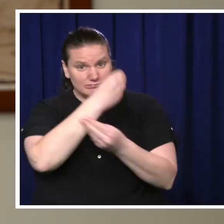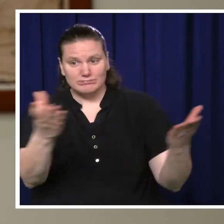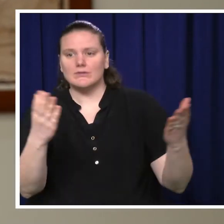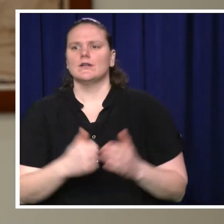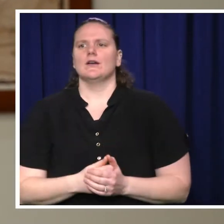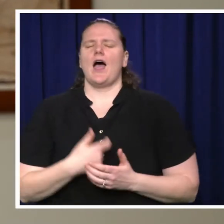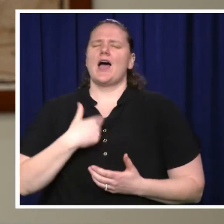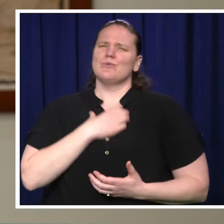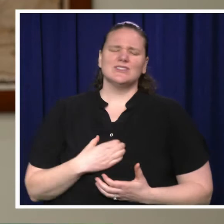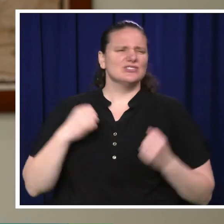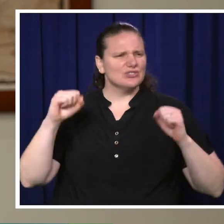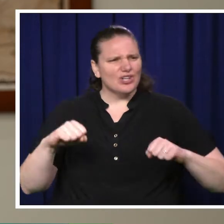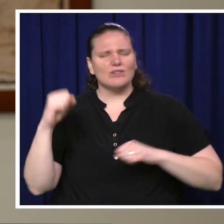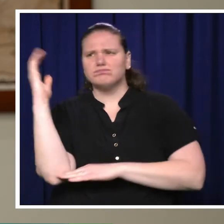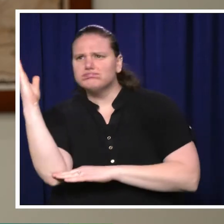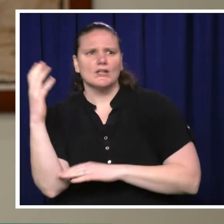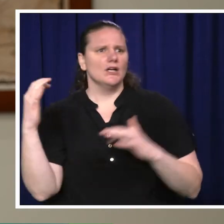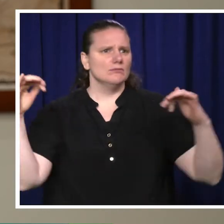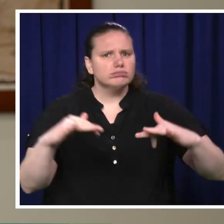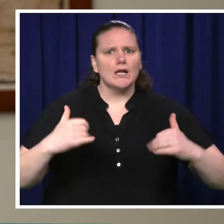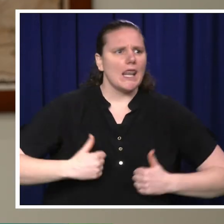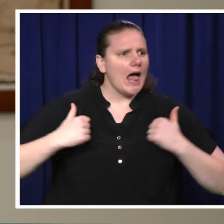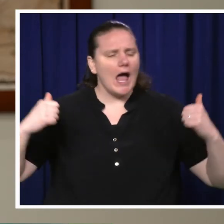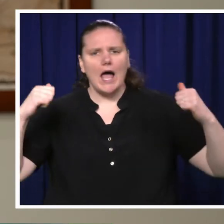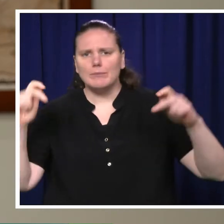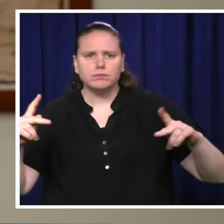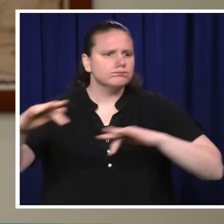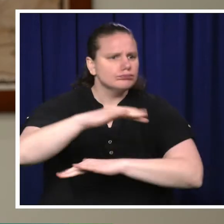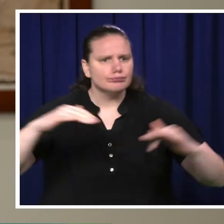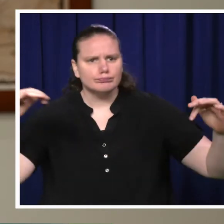of the County Address. I wish I could present this in our usual format by having a